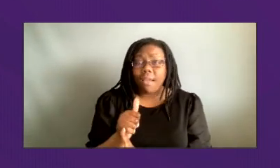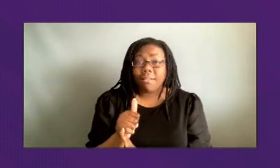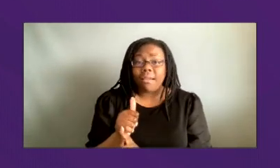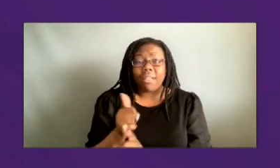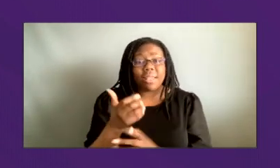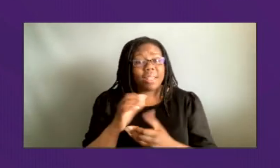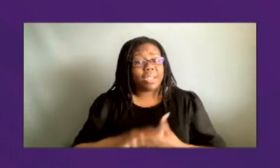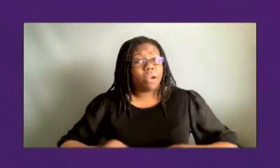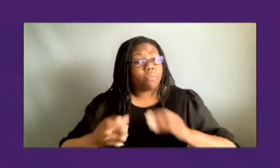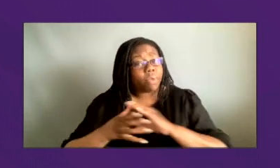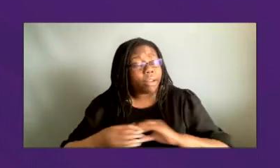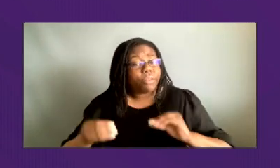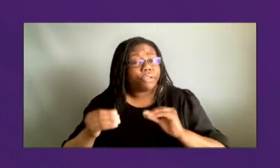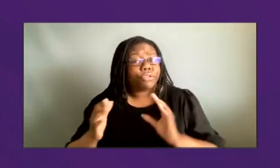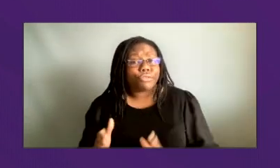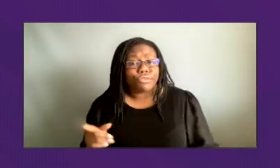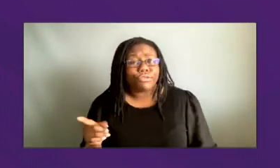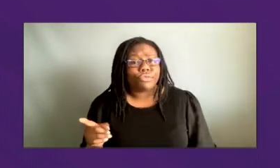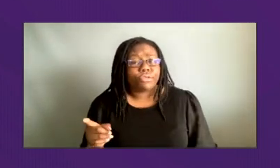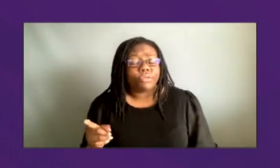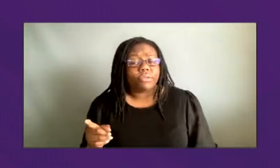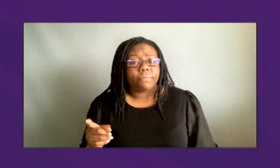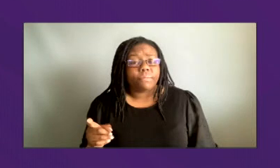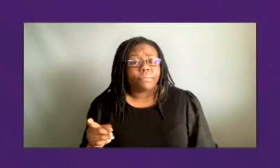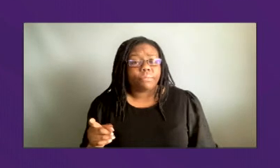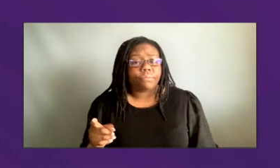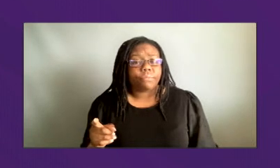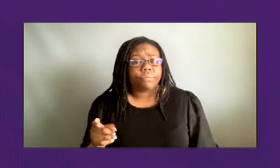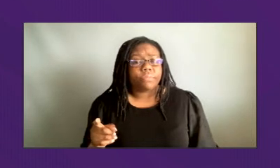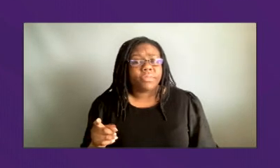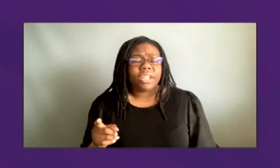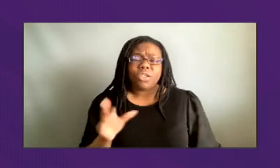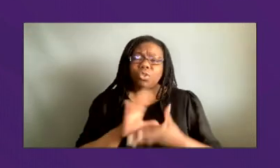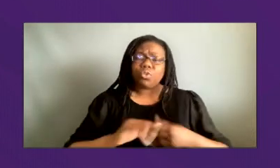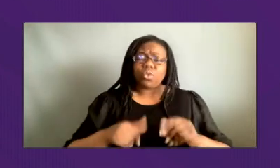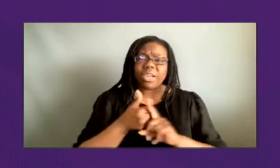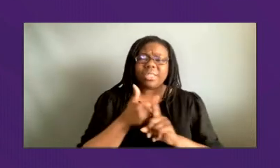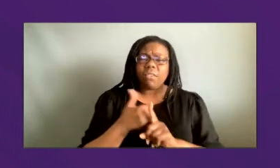But again, we only see one side of the story and the way that it shapes our understanding